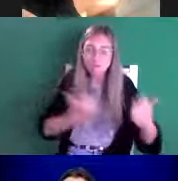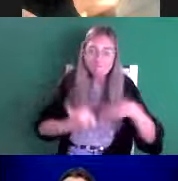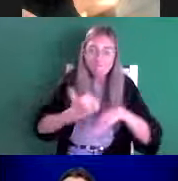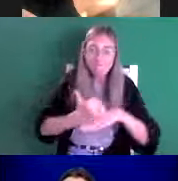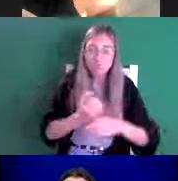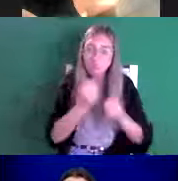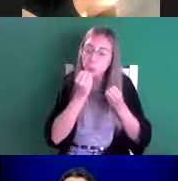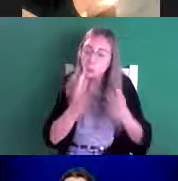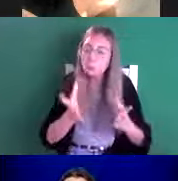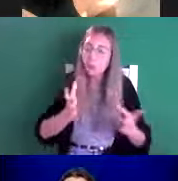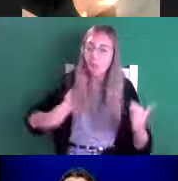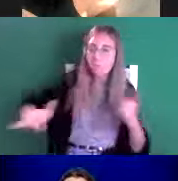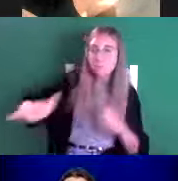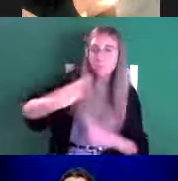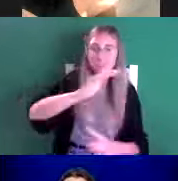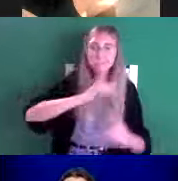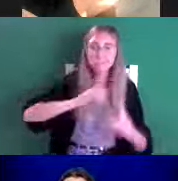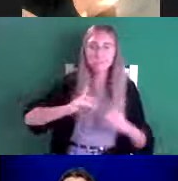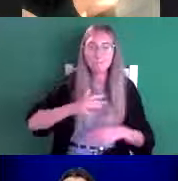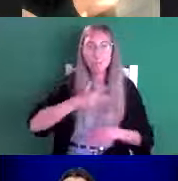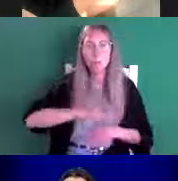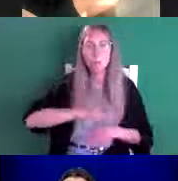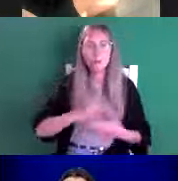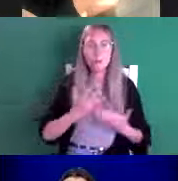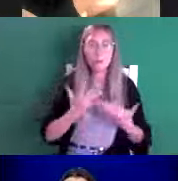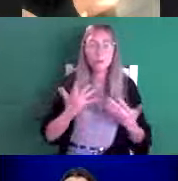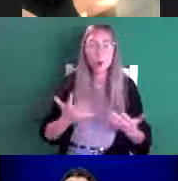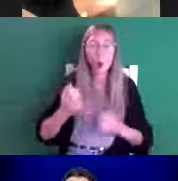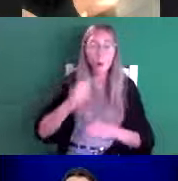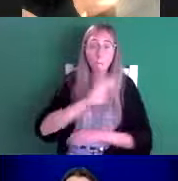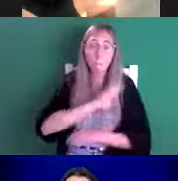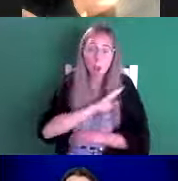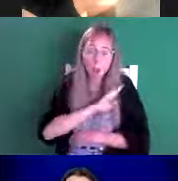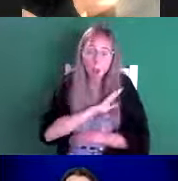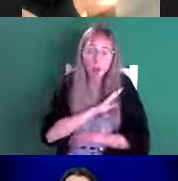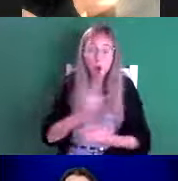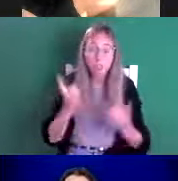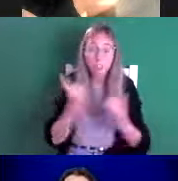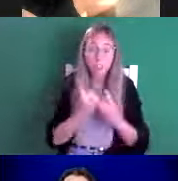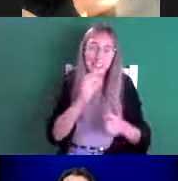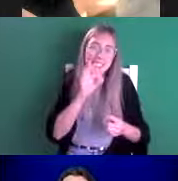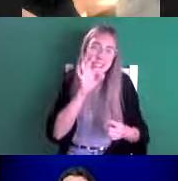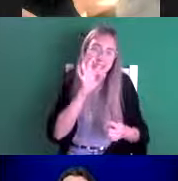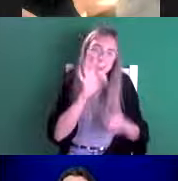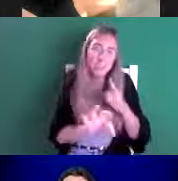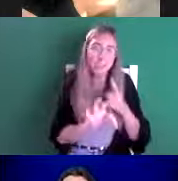that has the sea or it might be a park so if it is site specific you really need to